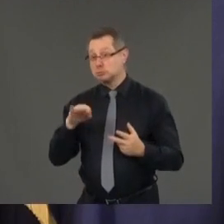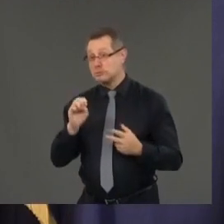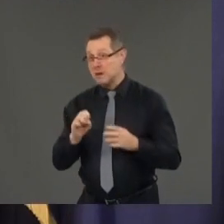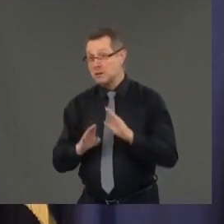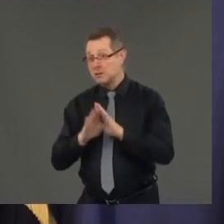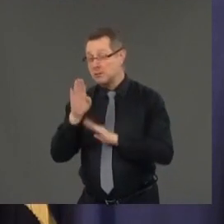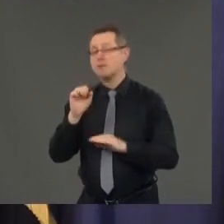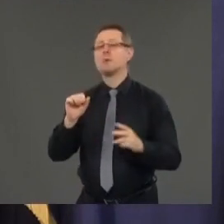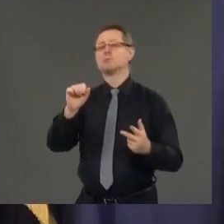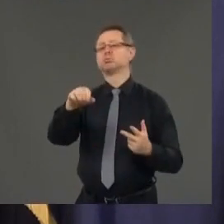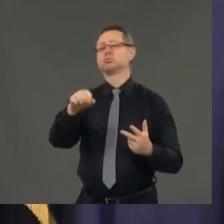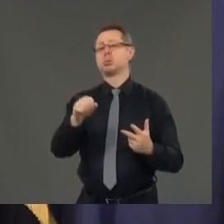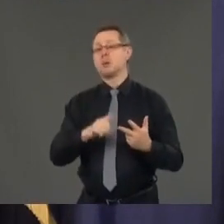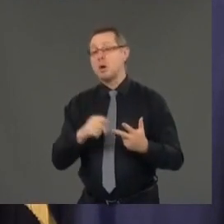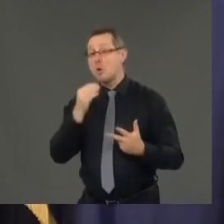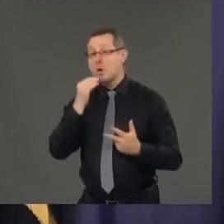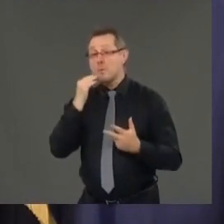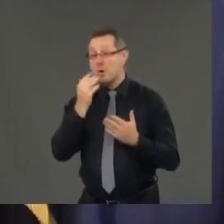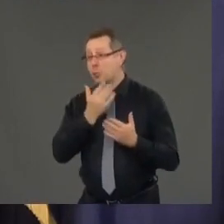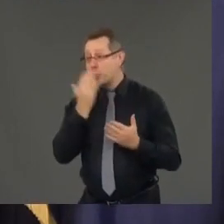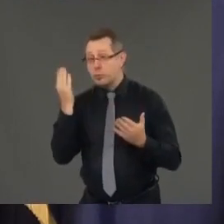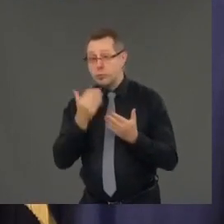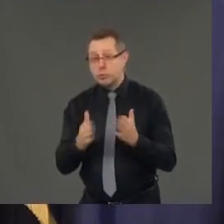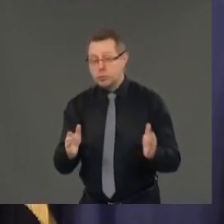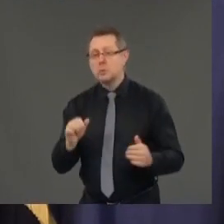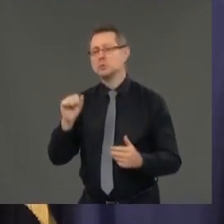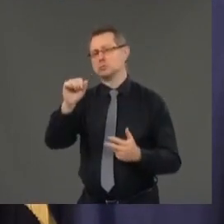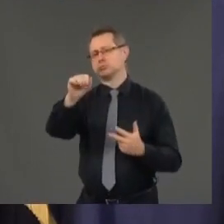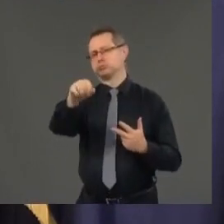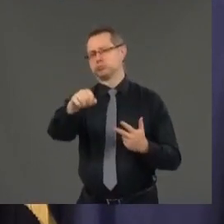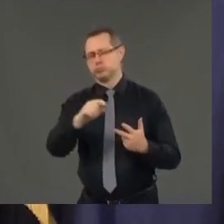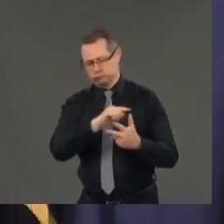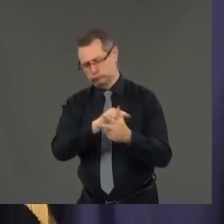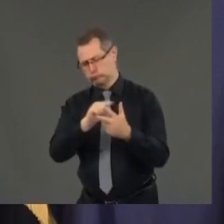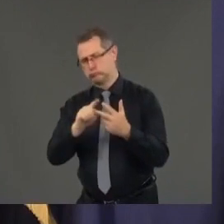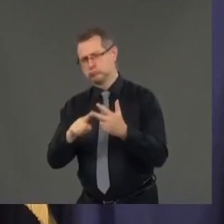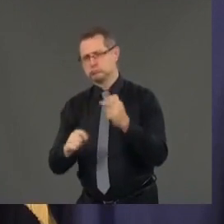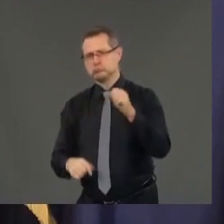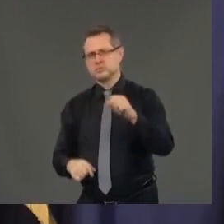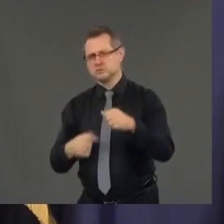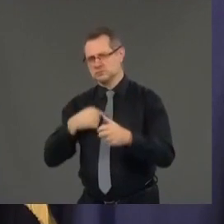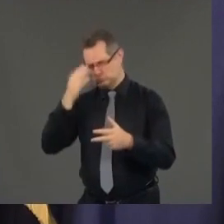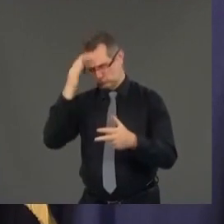I BELIEVE GRAFFITI IS A GROWING PROBLEM. HOMELESSNESS IS A GROWING